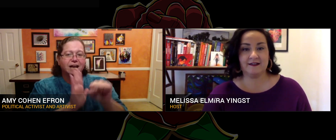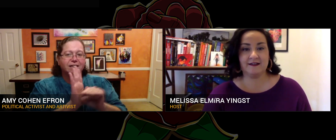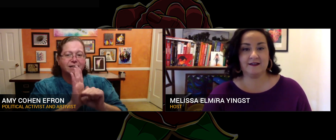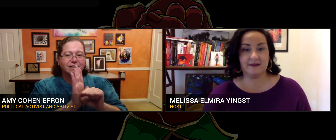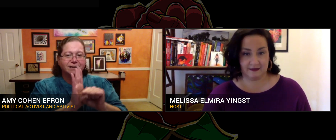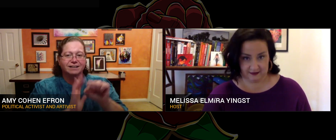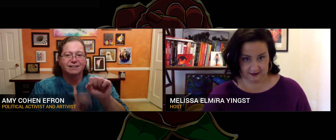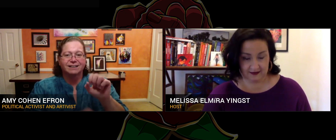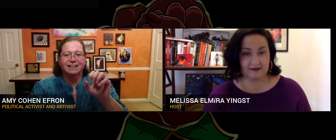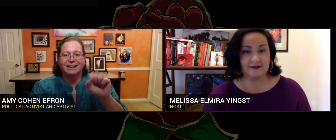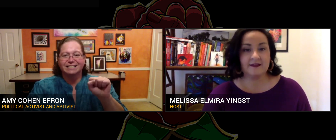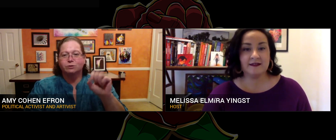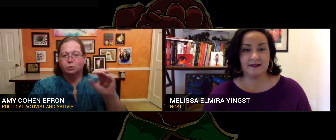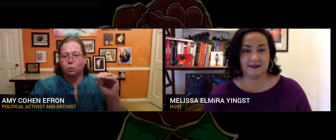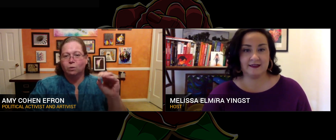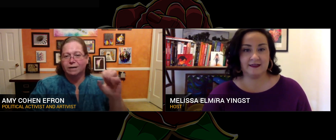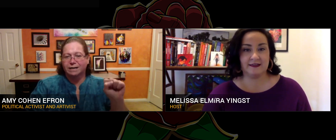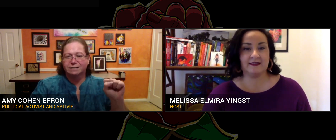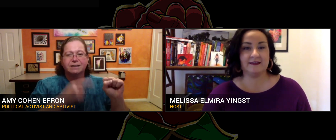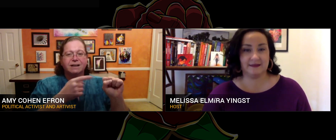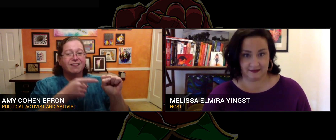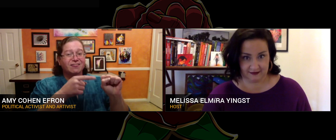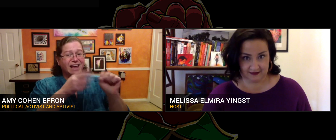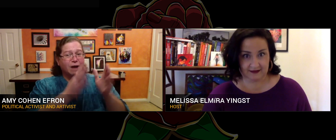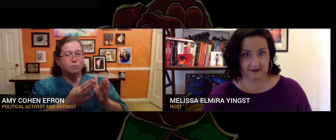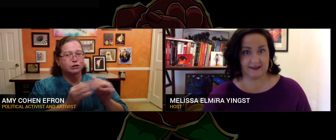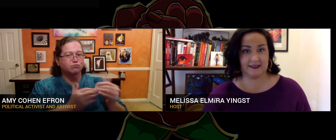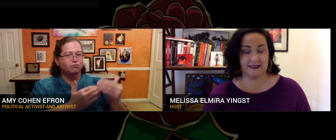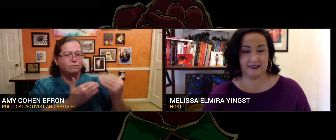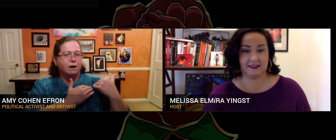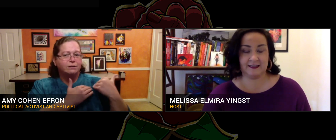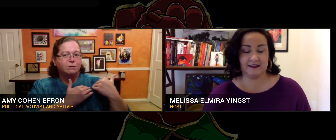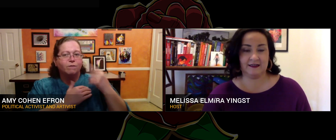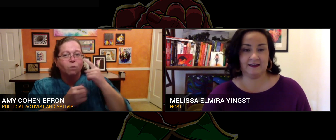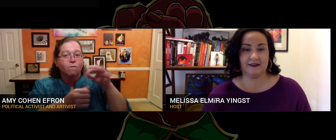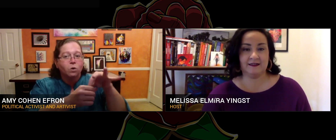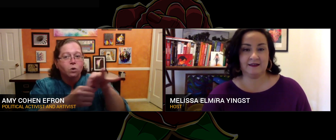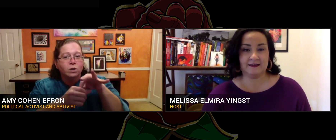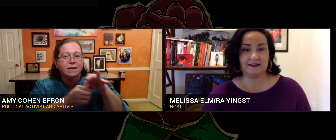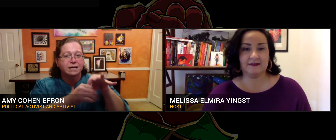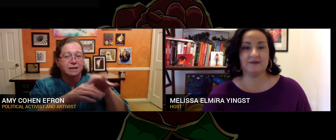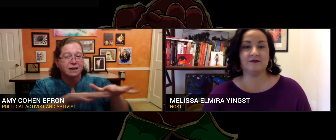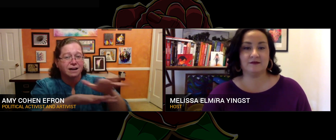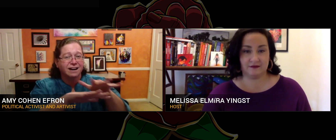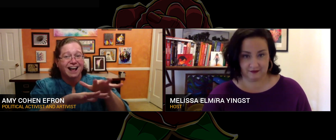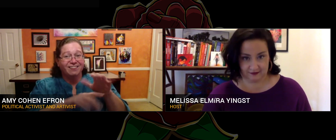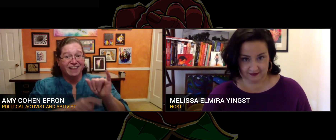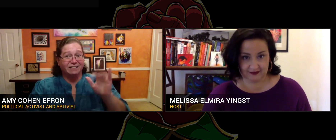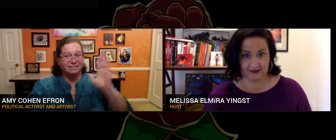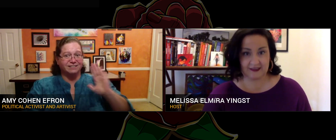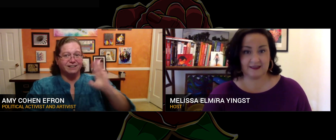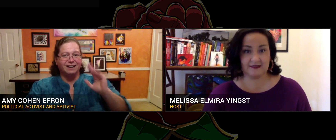and there's also Georgia's Secretary of State (SOS). That person is responsible for voting,